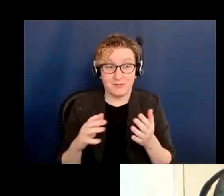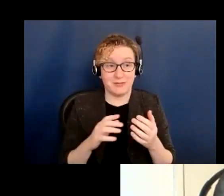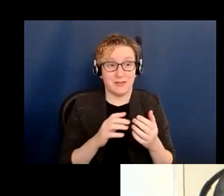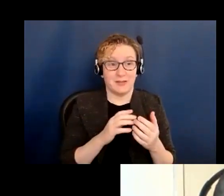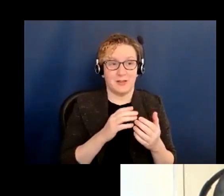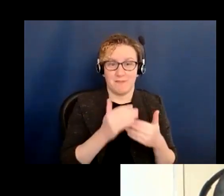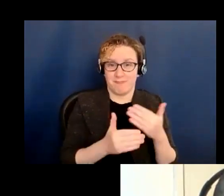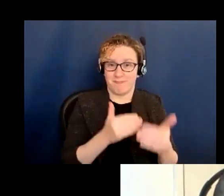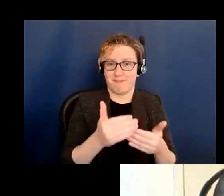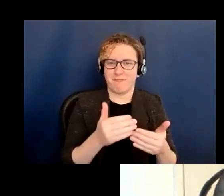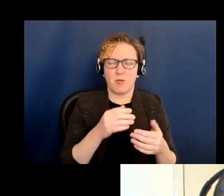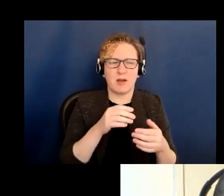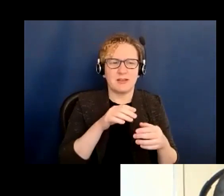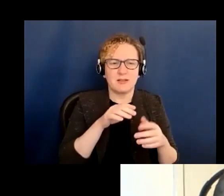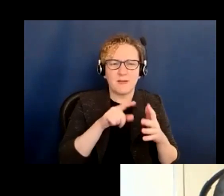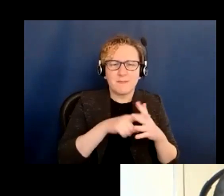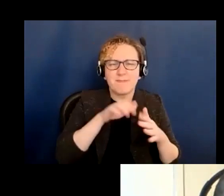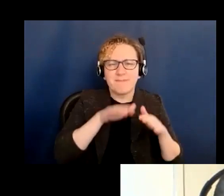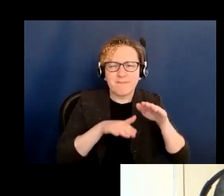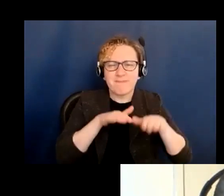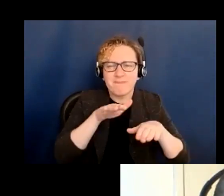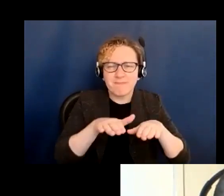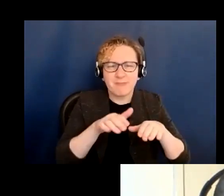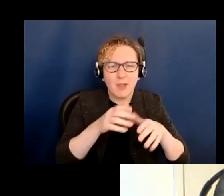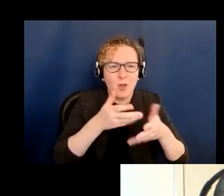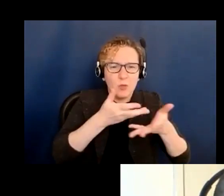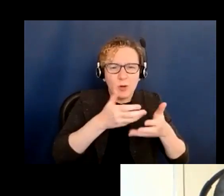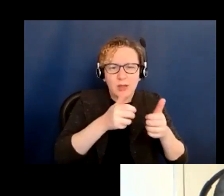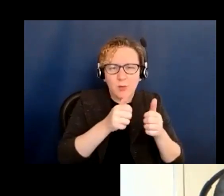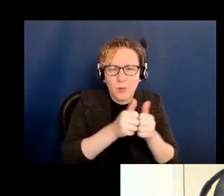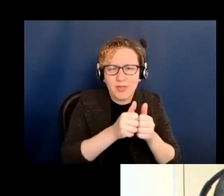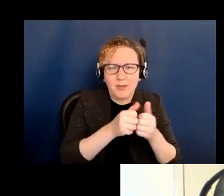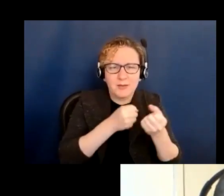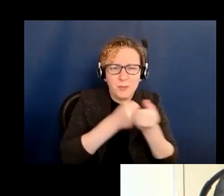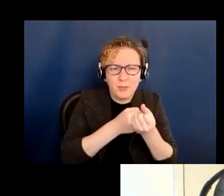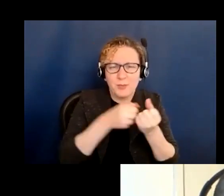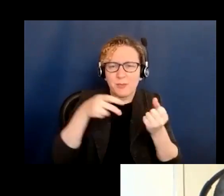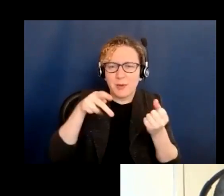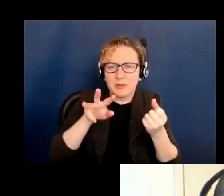making these steps to try to answer processes for working with or supporting people with disabilities in your programs.